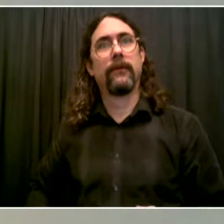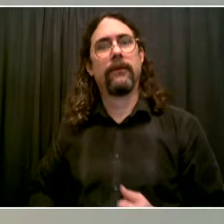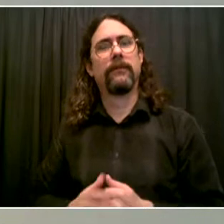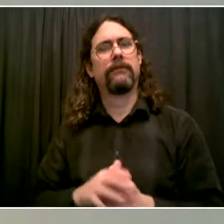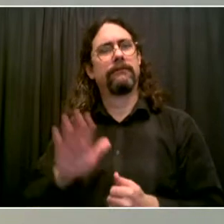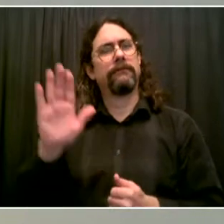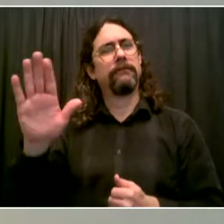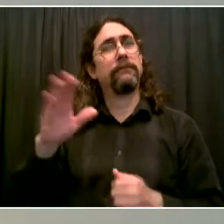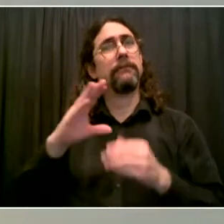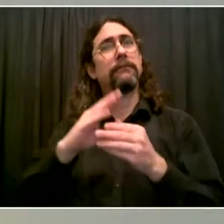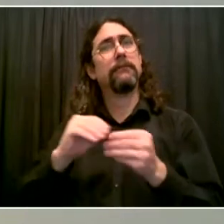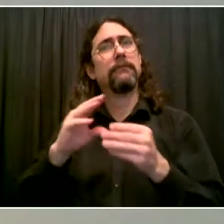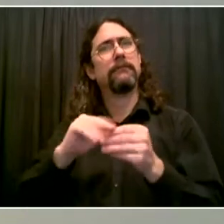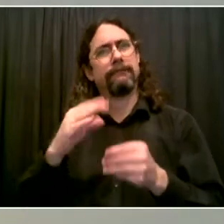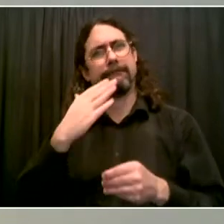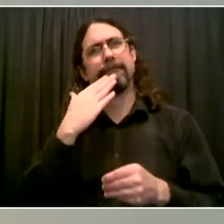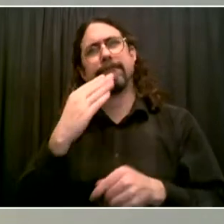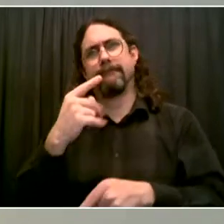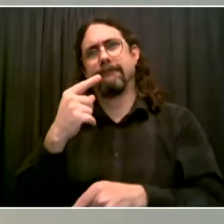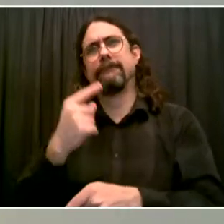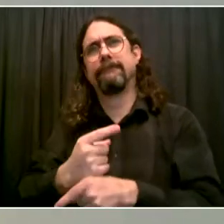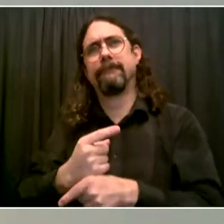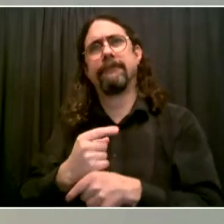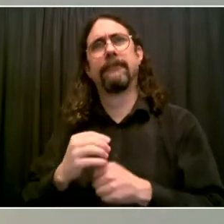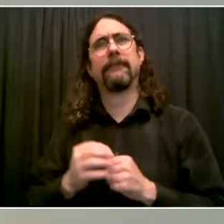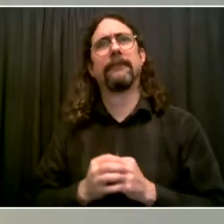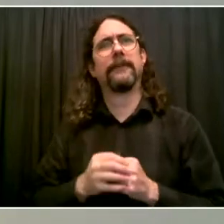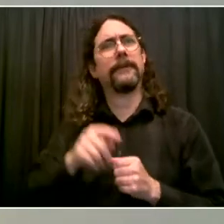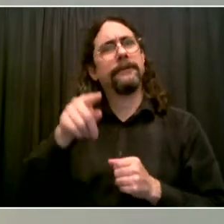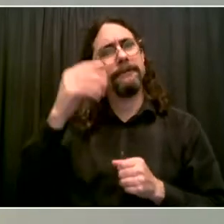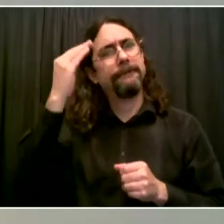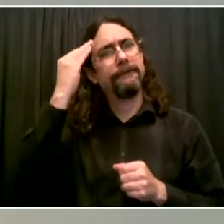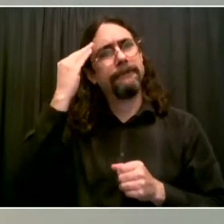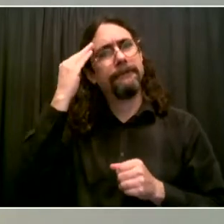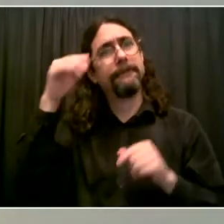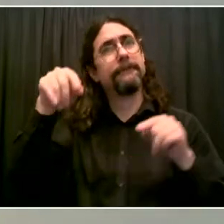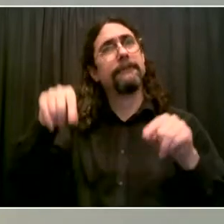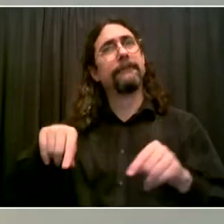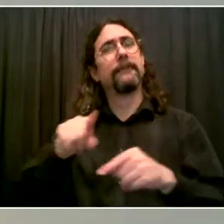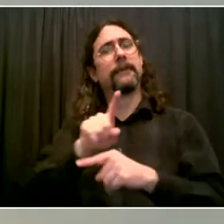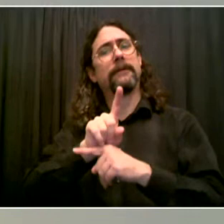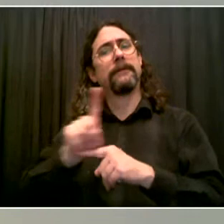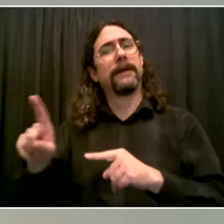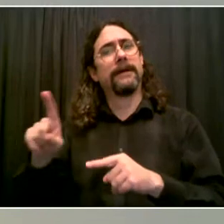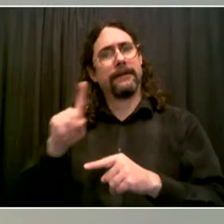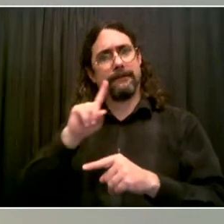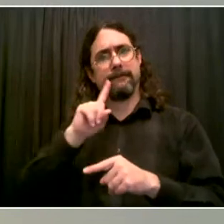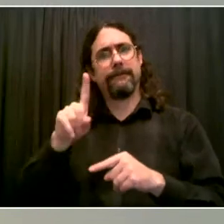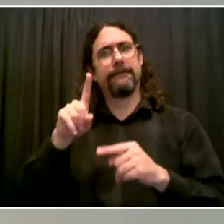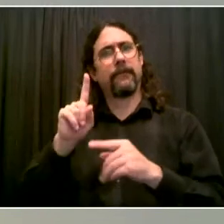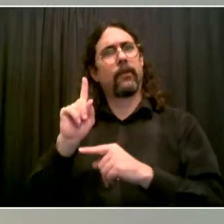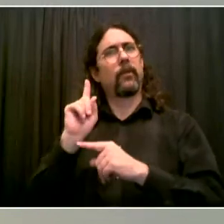THE WAY YOU'RE FRAMING THIS WE WILL JUST ADD,D, THIS IS A WEEK OF REFLECTION